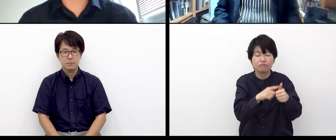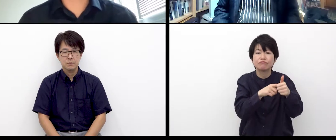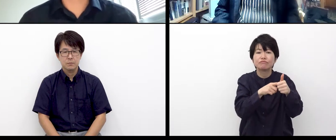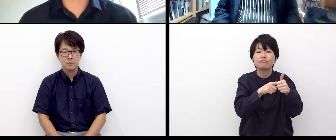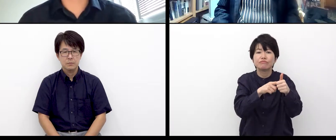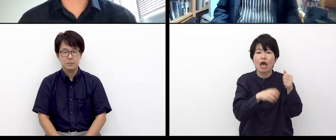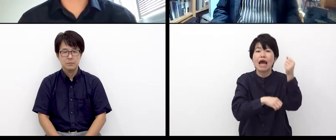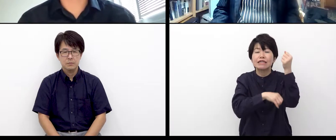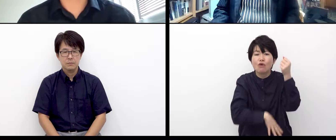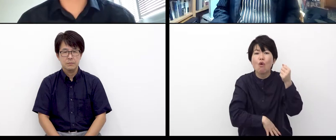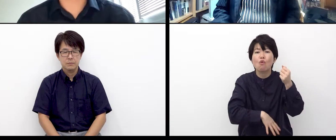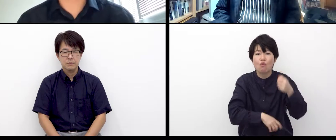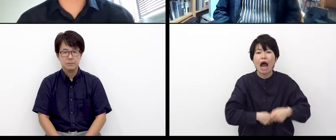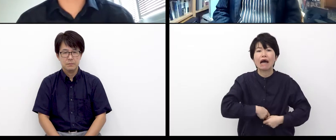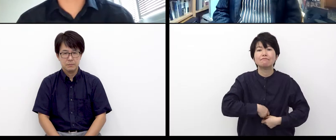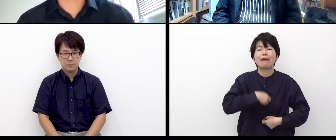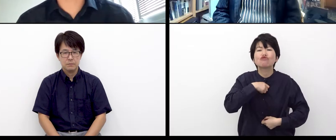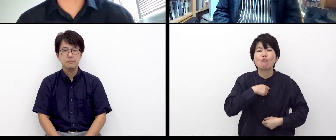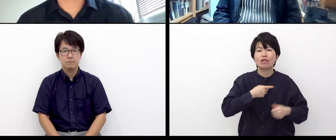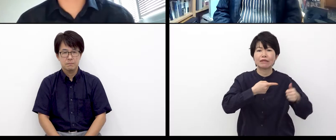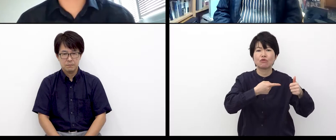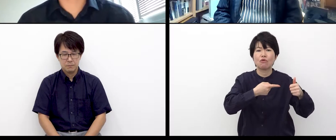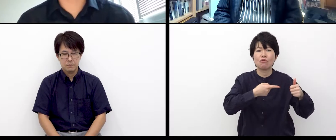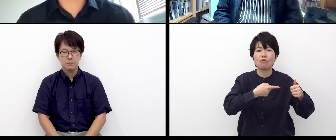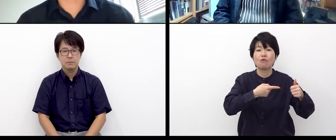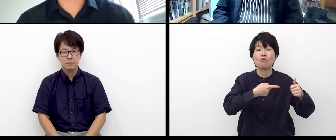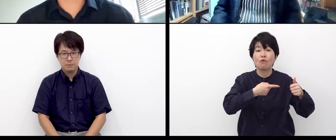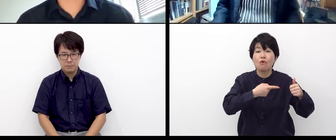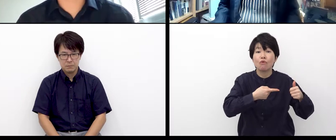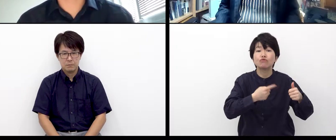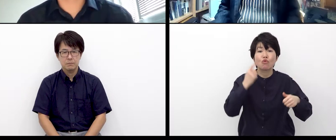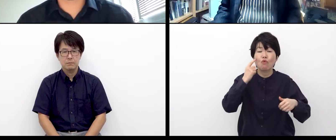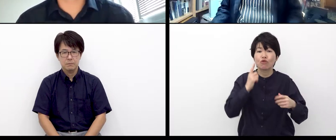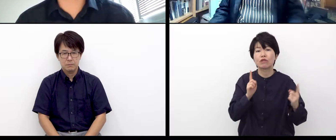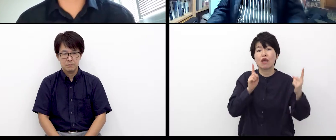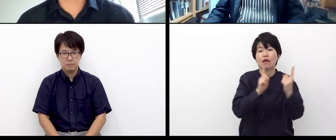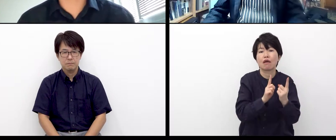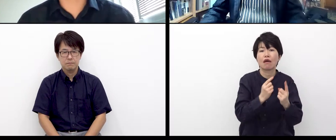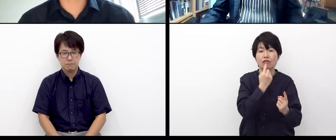even though they are under many kinds of tough situations.